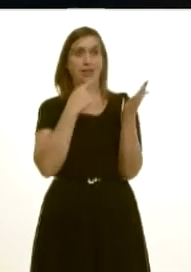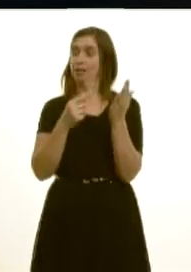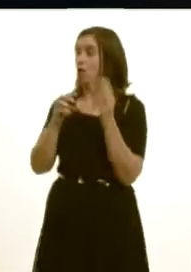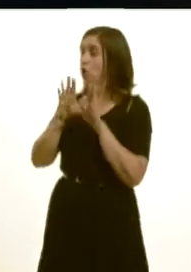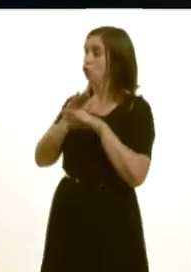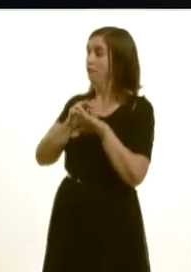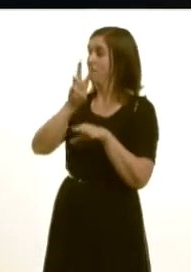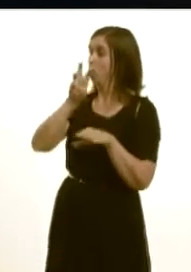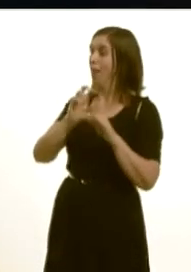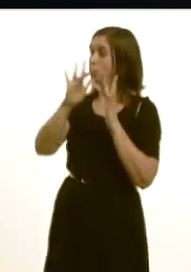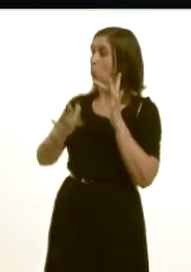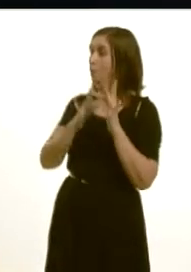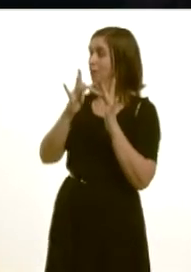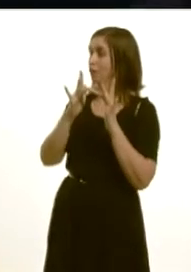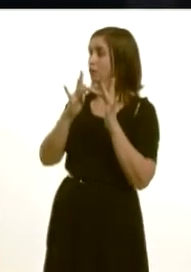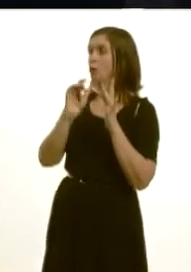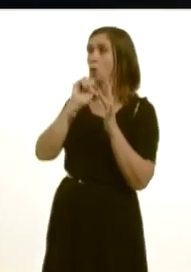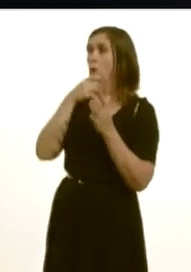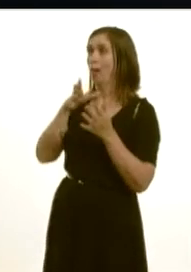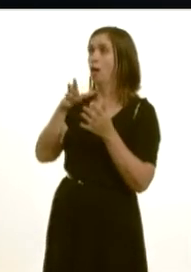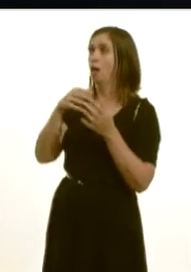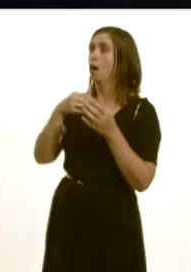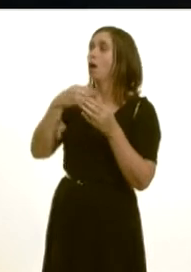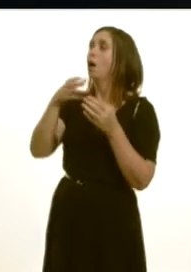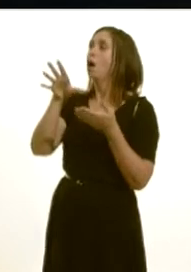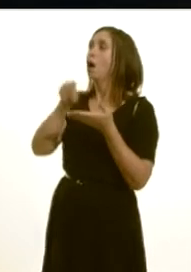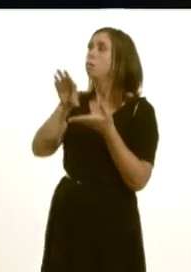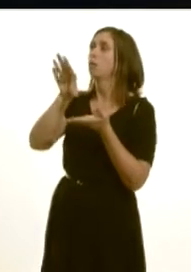website to capture, over a number of months, the evidence that has been accumulated, which